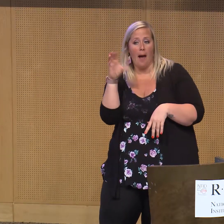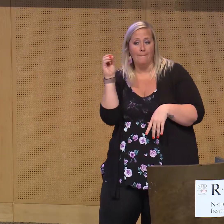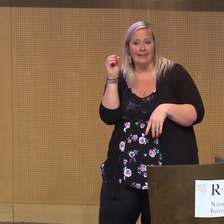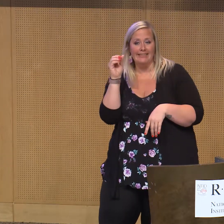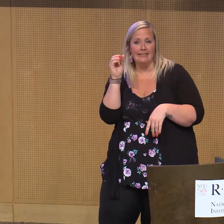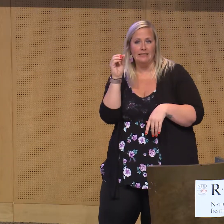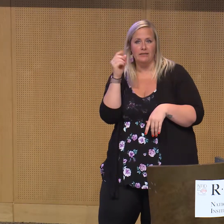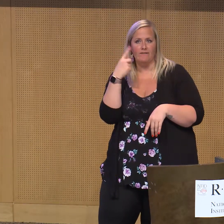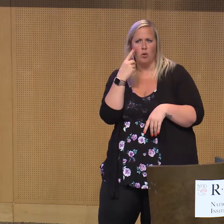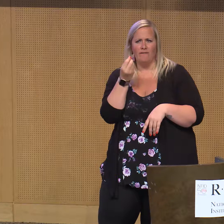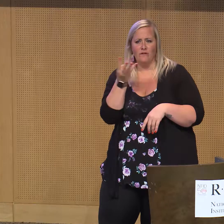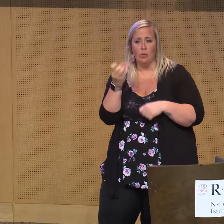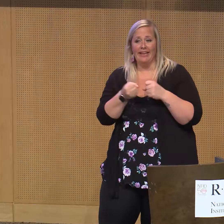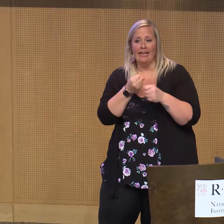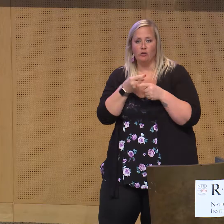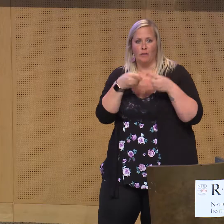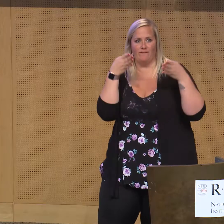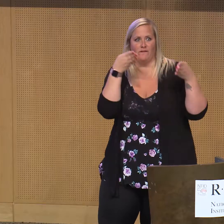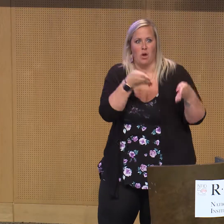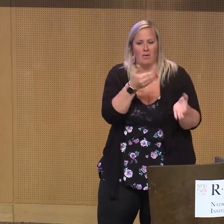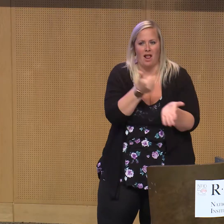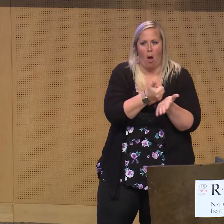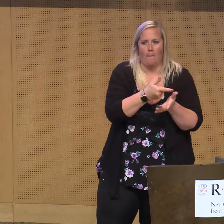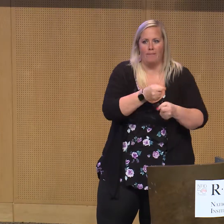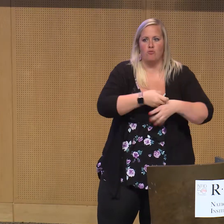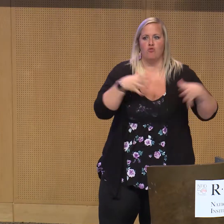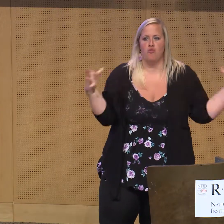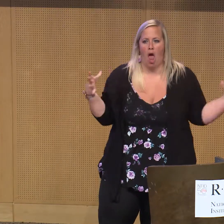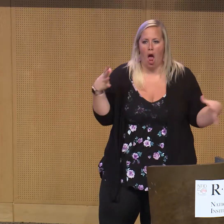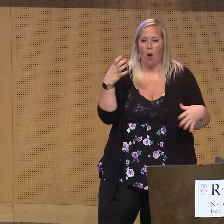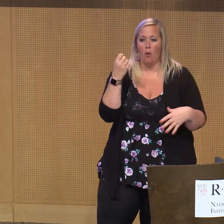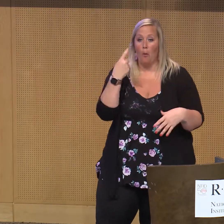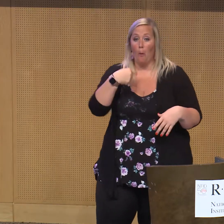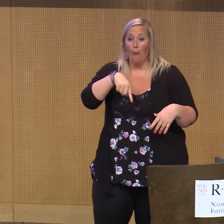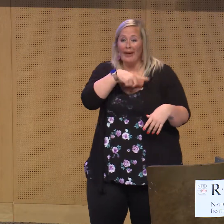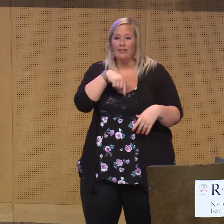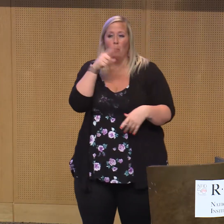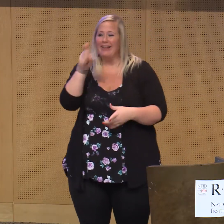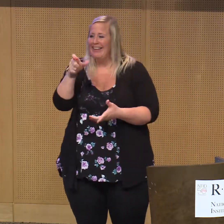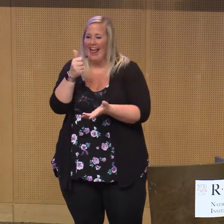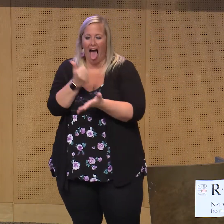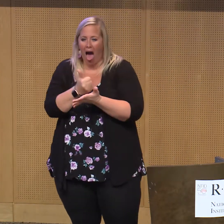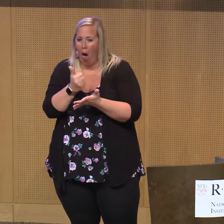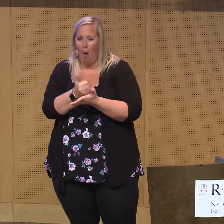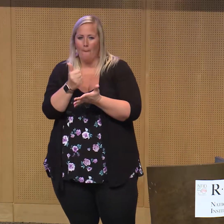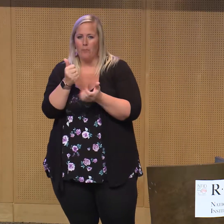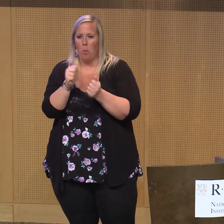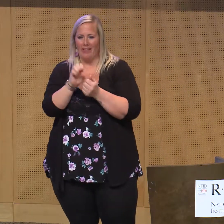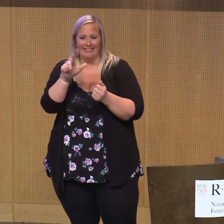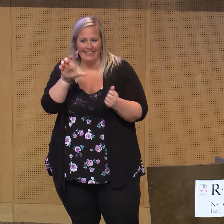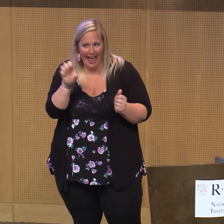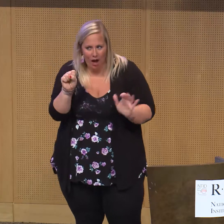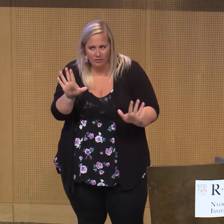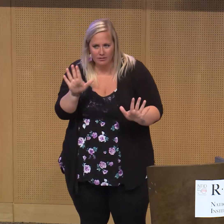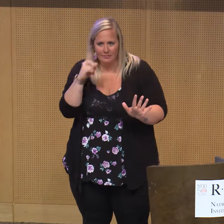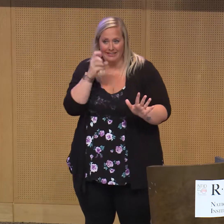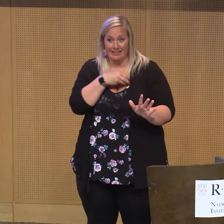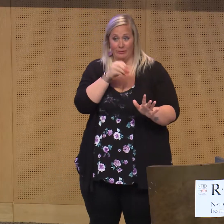I think they pick 12 companies to work with for a few years to help them grow their client base.